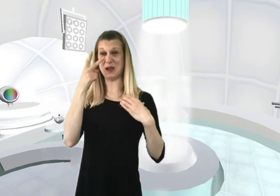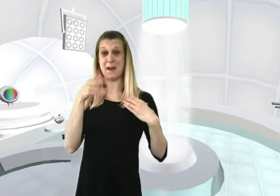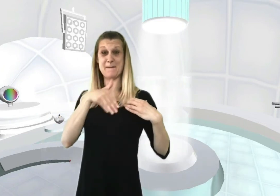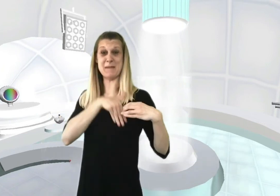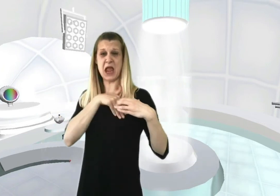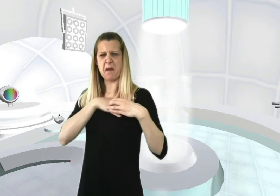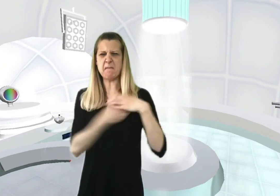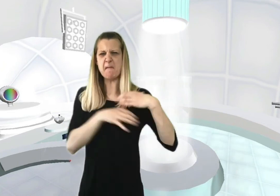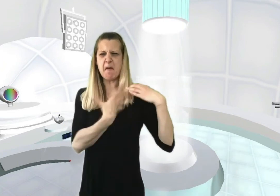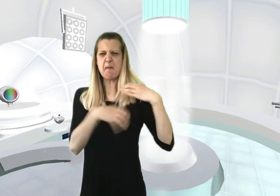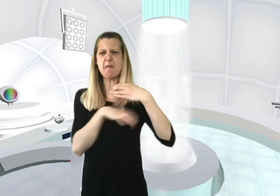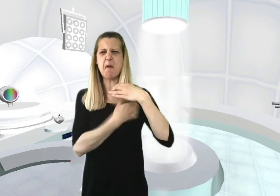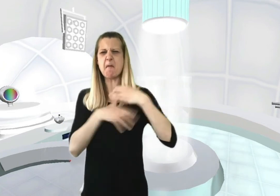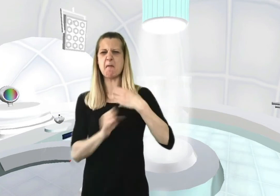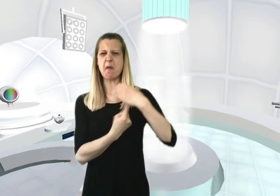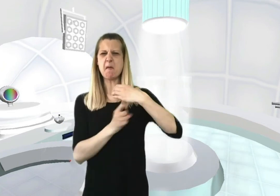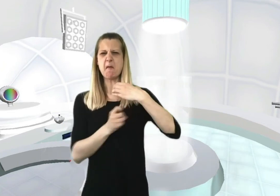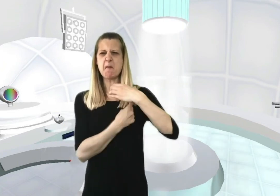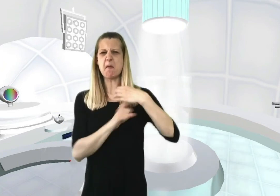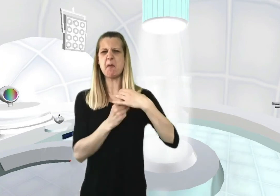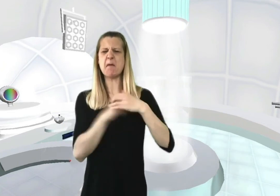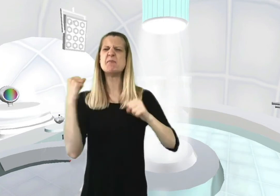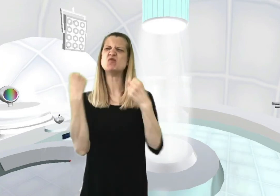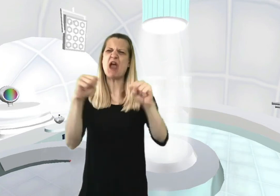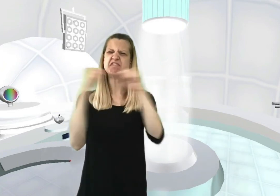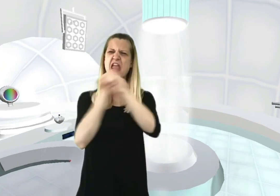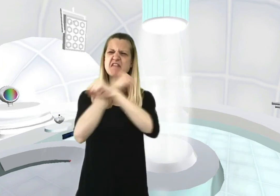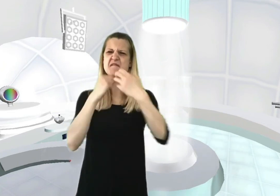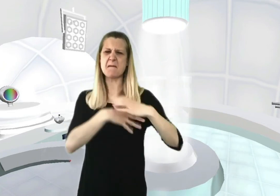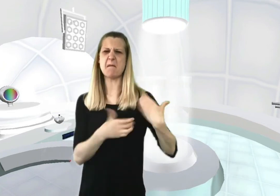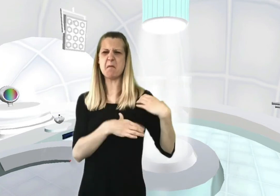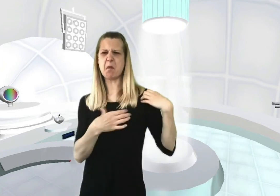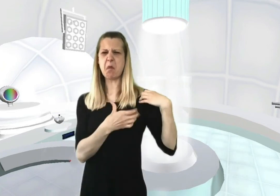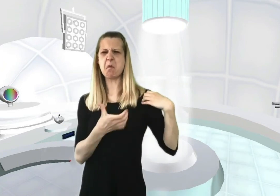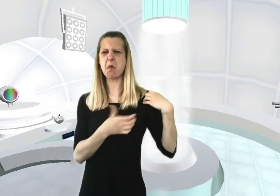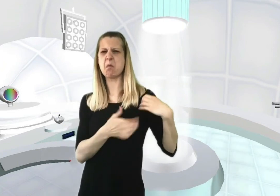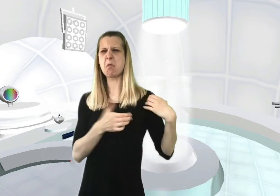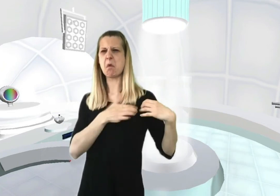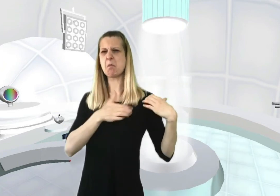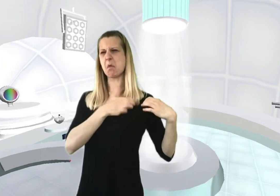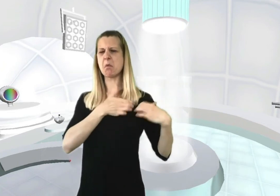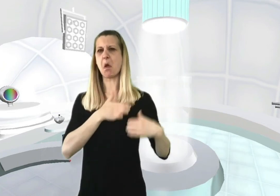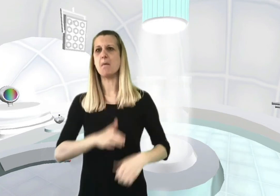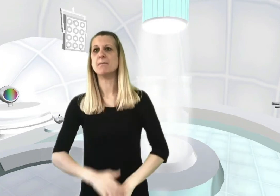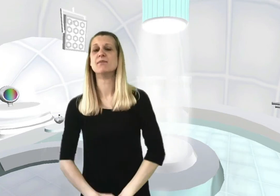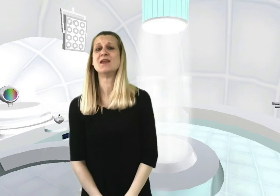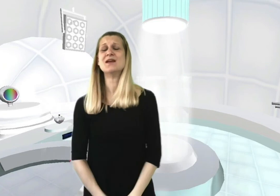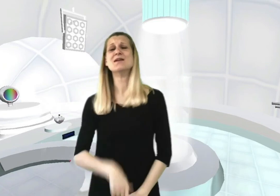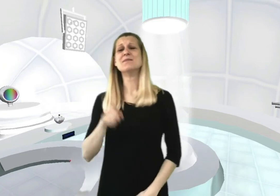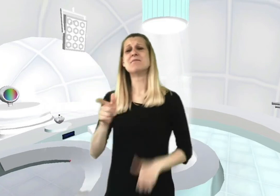Squeals and yells came from inside the pocket, and the pocket shook as the furious little prisoner fought to get out.